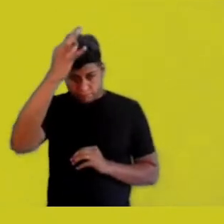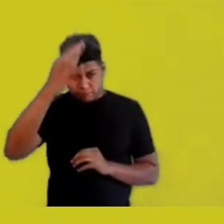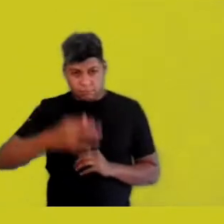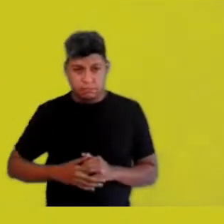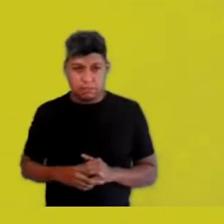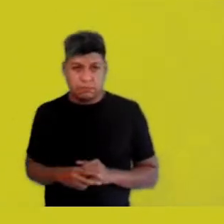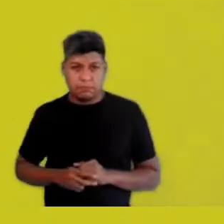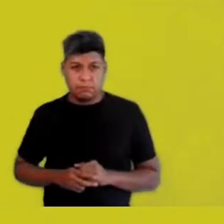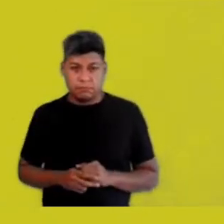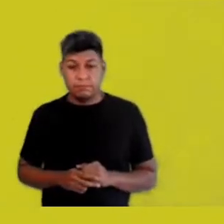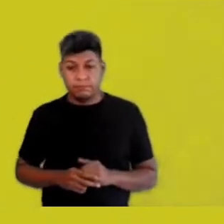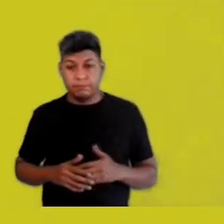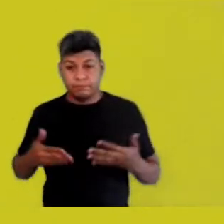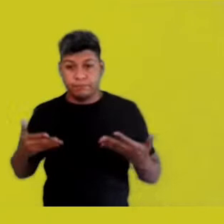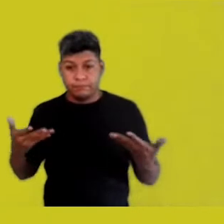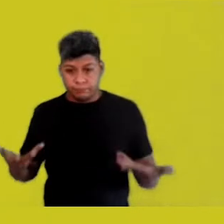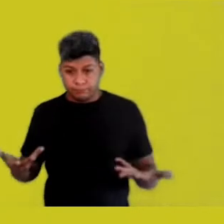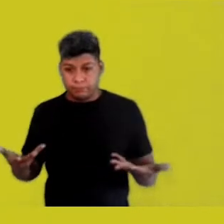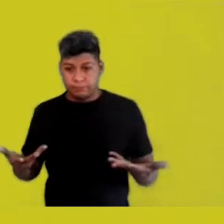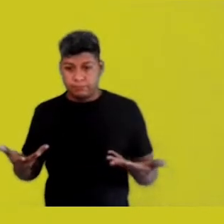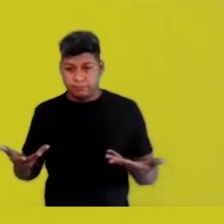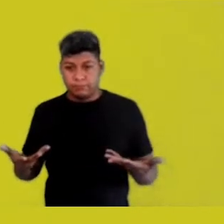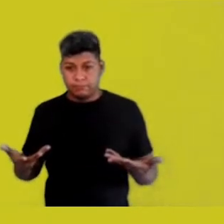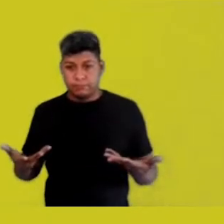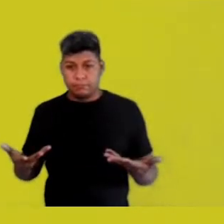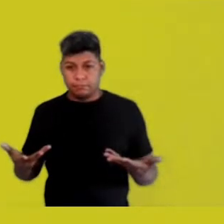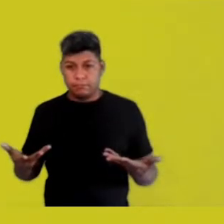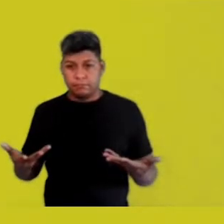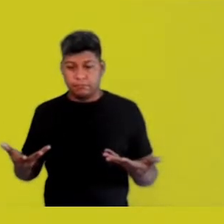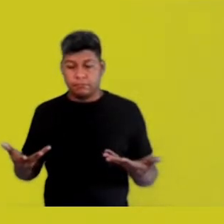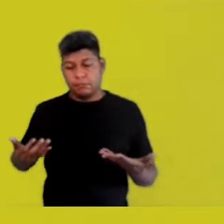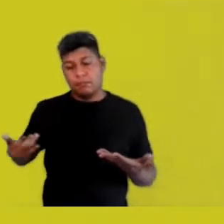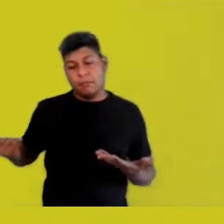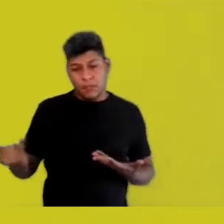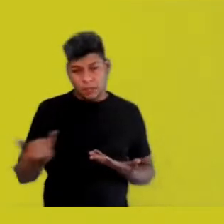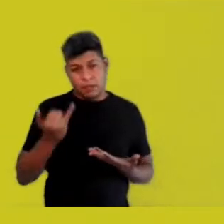So, after this extremely important postulate,